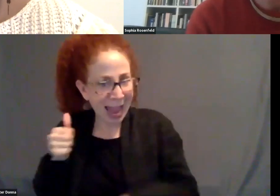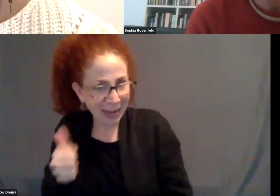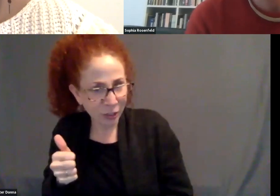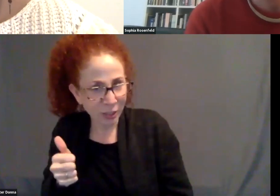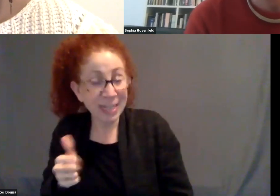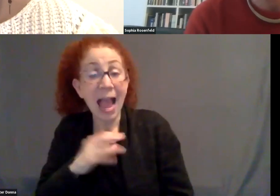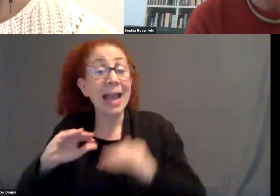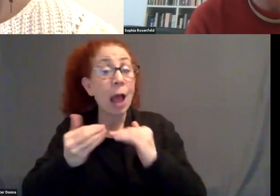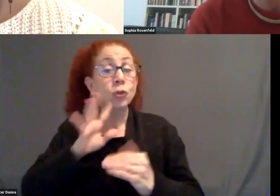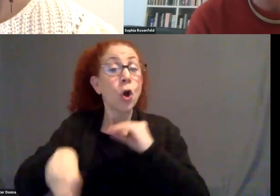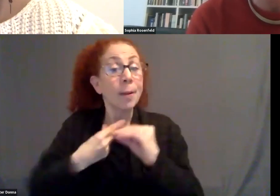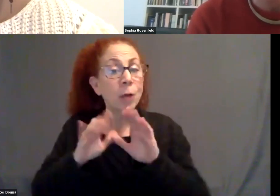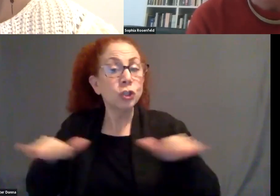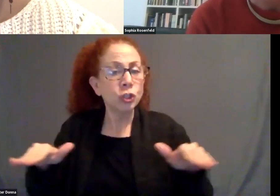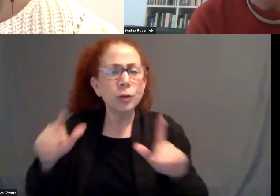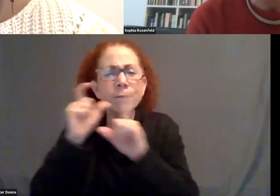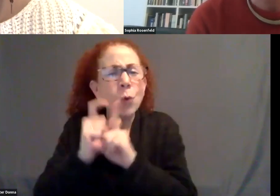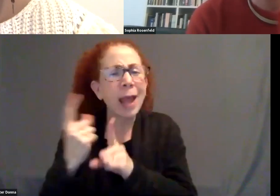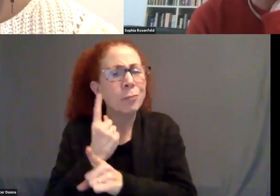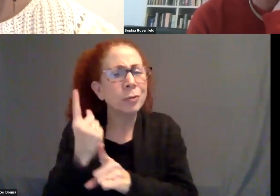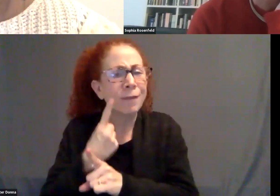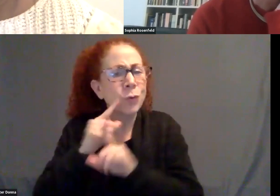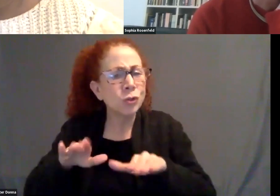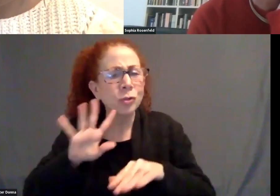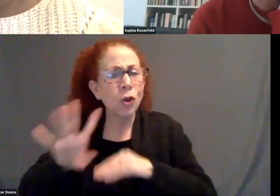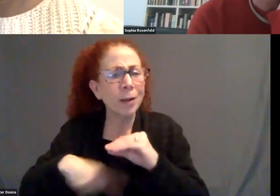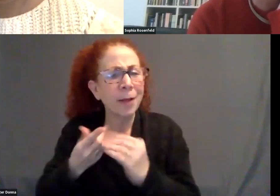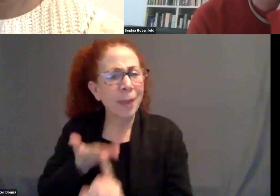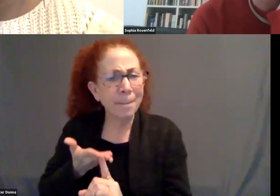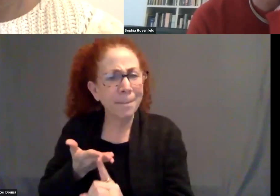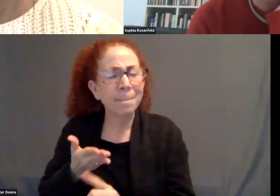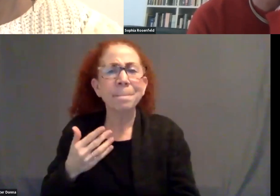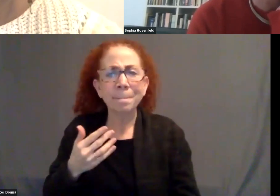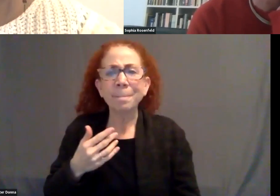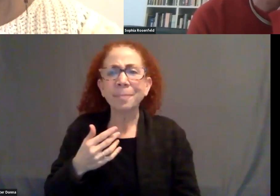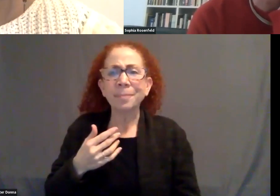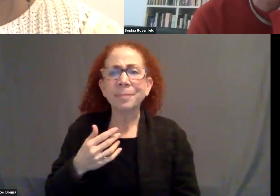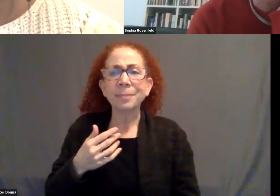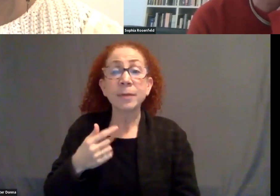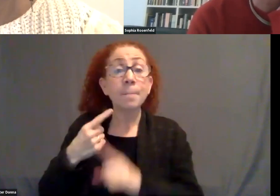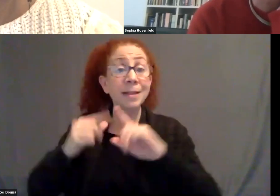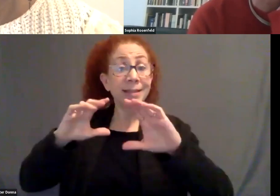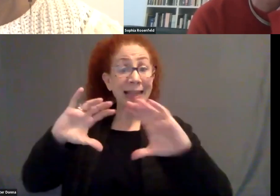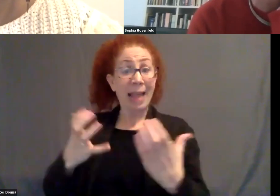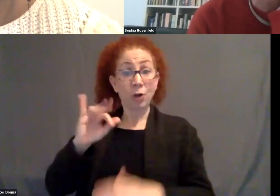What vocabulary we can use and even this question of the category of children, itself.